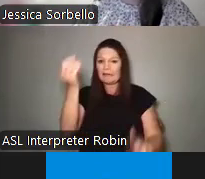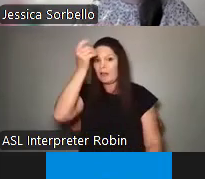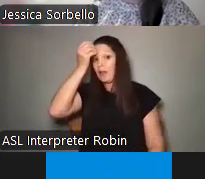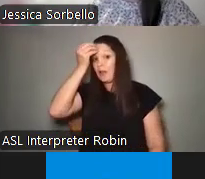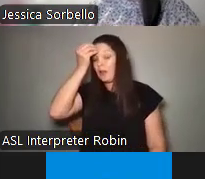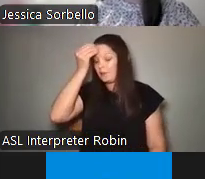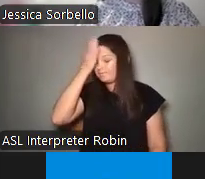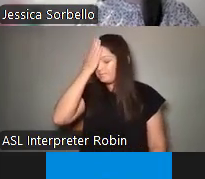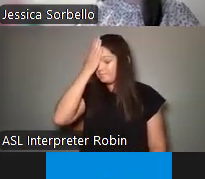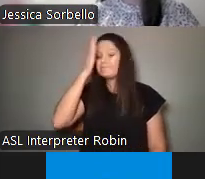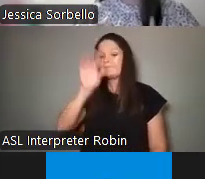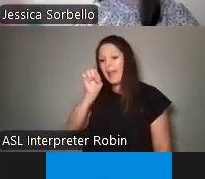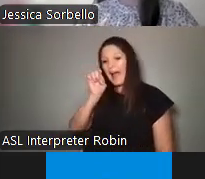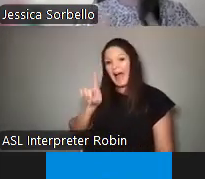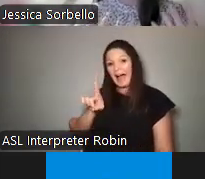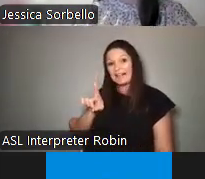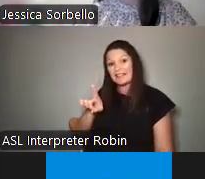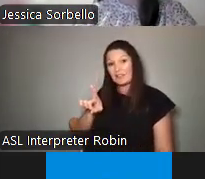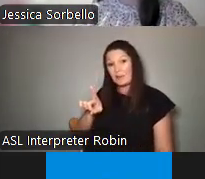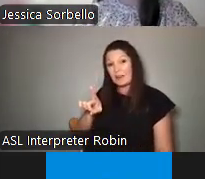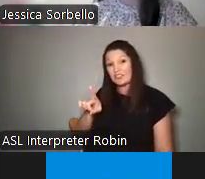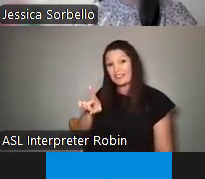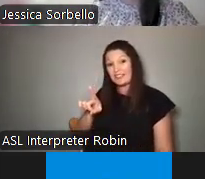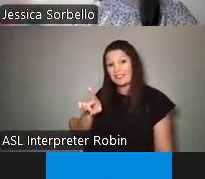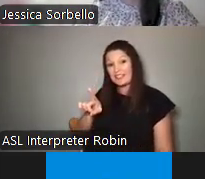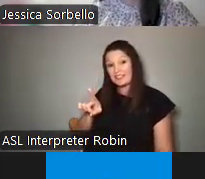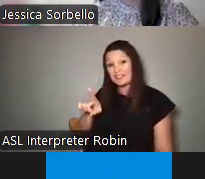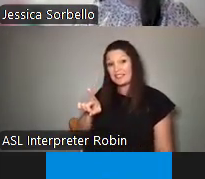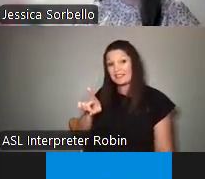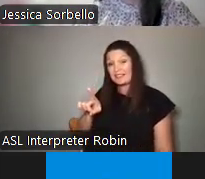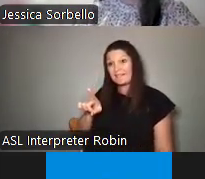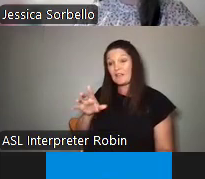more open dialogue with that client. You are absolutely